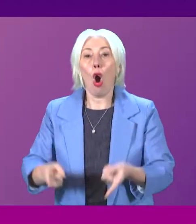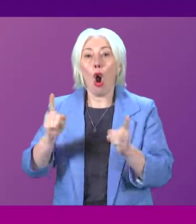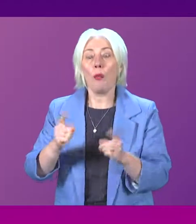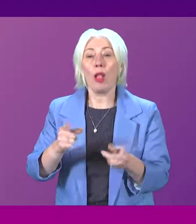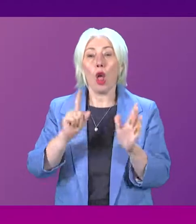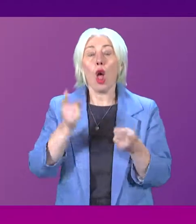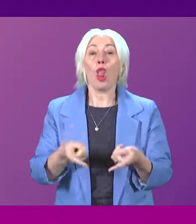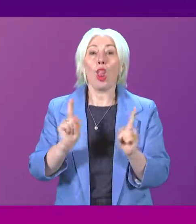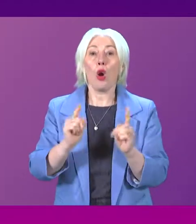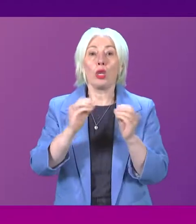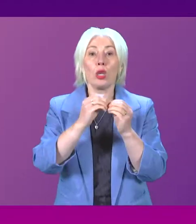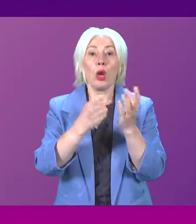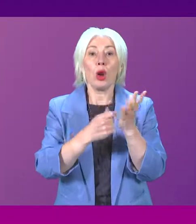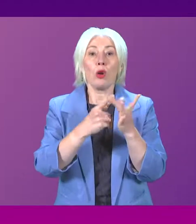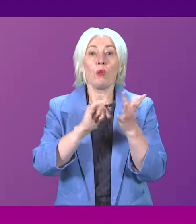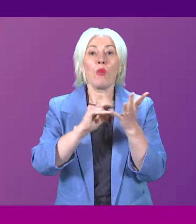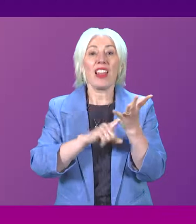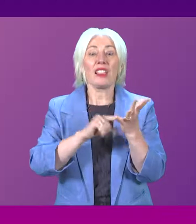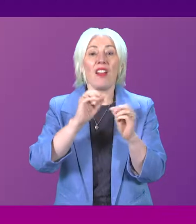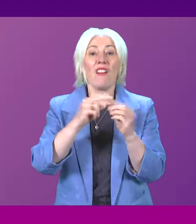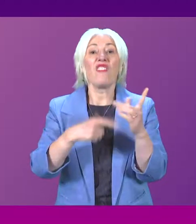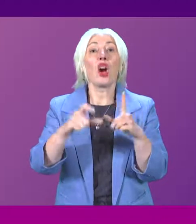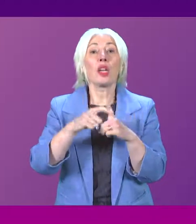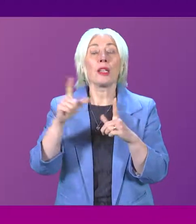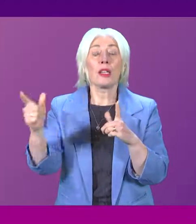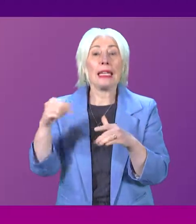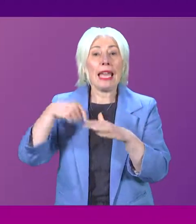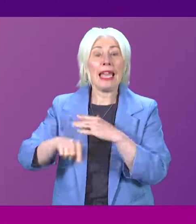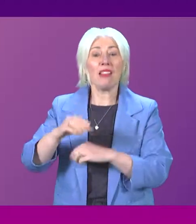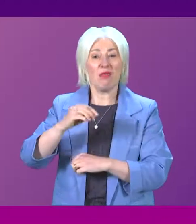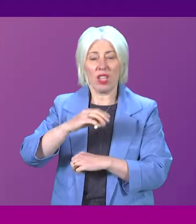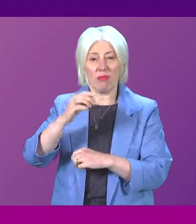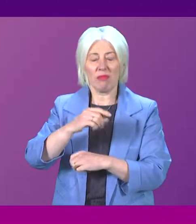a sitting senator of the College of Justice of Scotland, will be the new chair of the